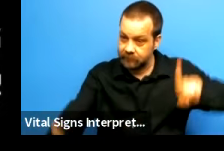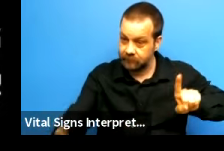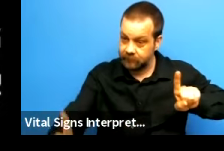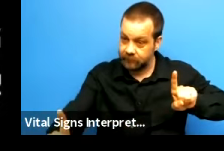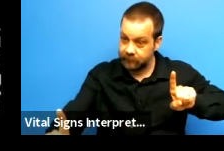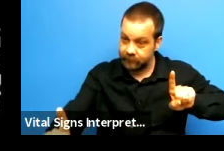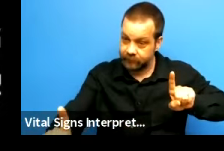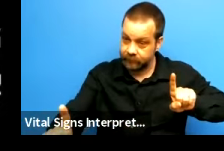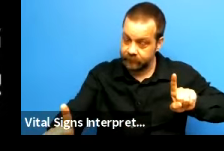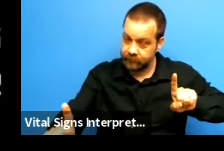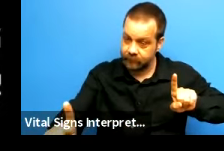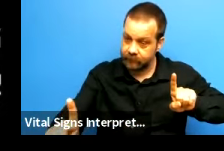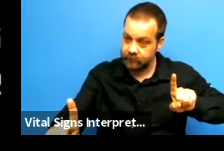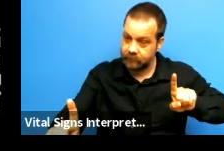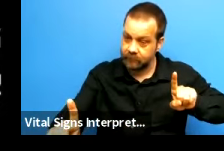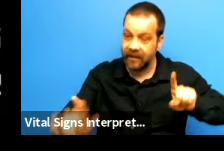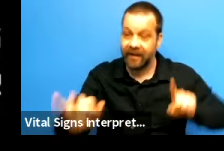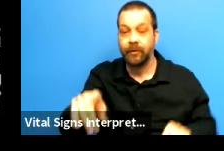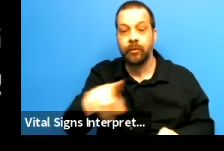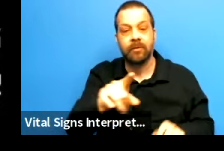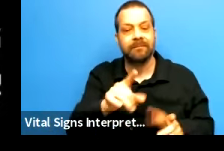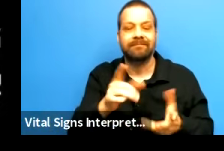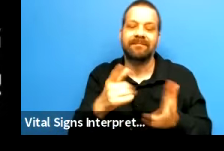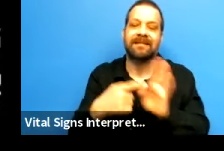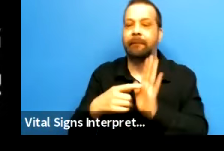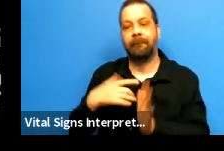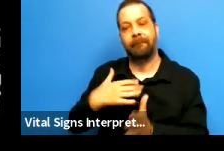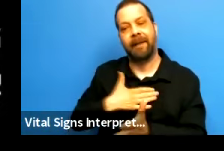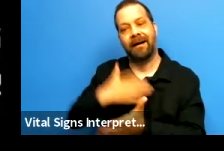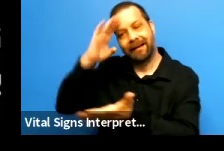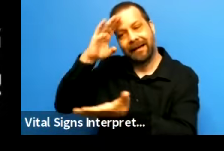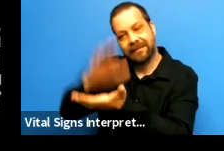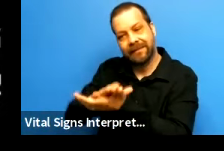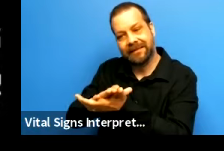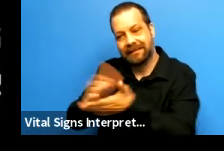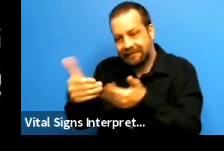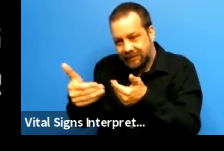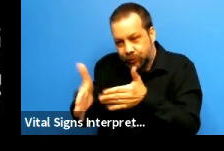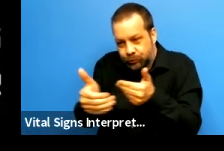where you're in cubicle land, what is it going to look like?